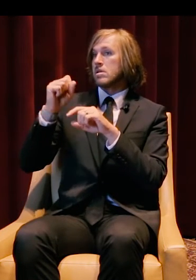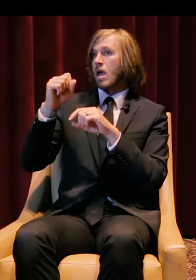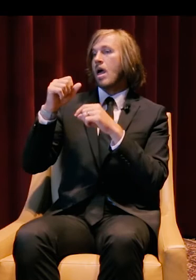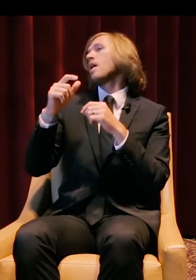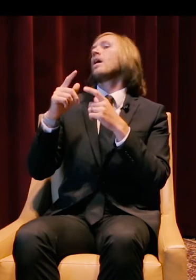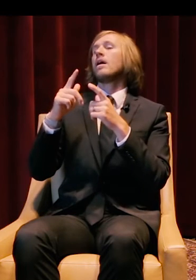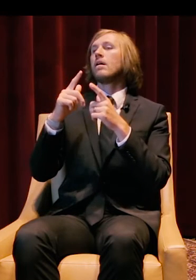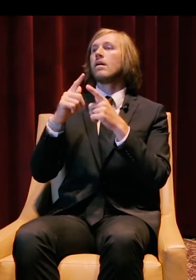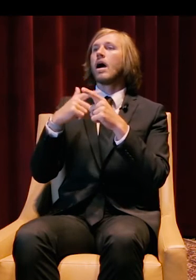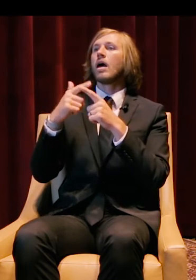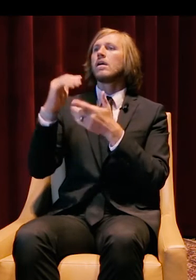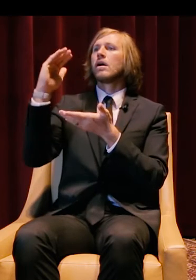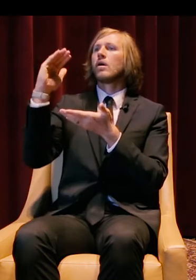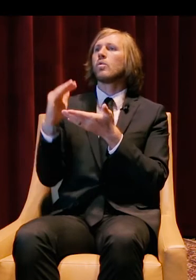and reduced vacancies enough